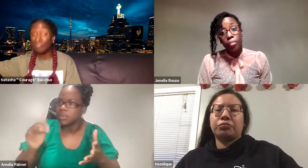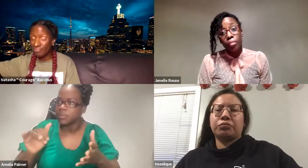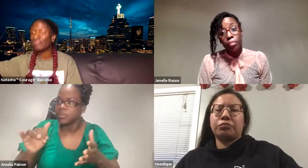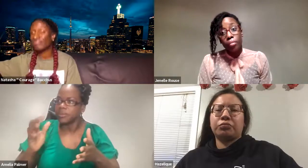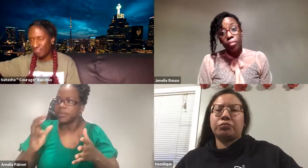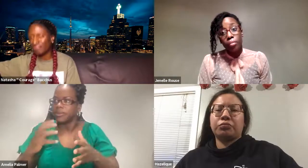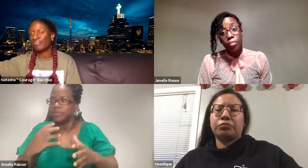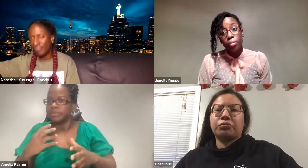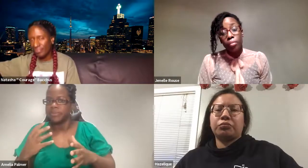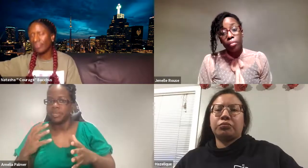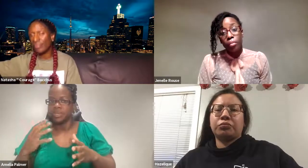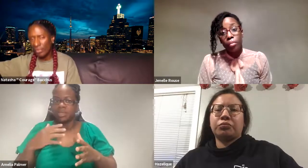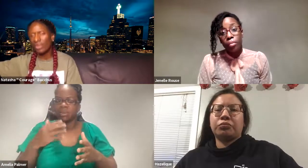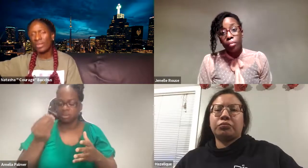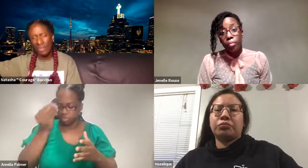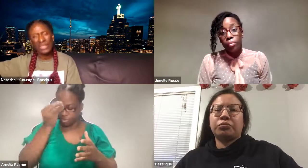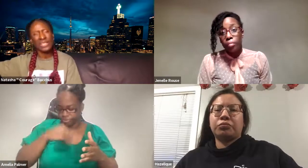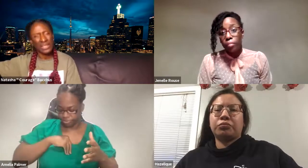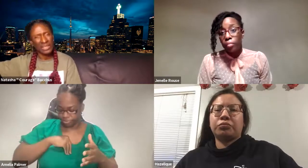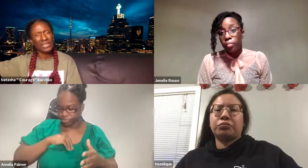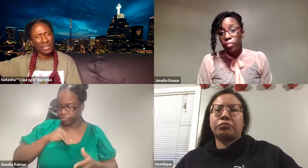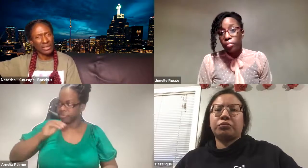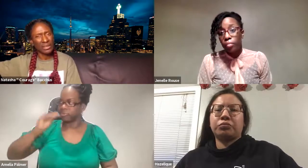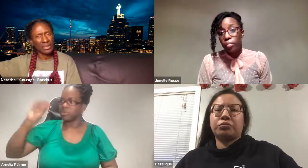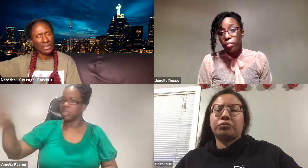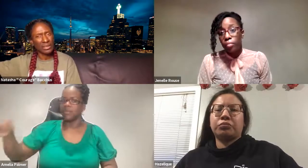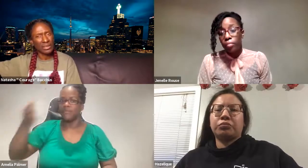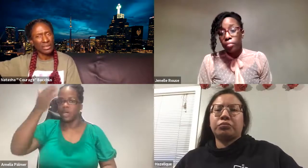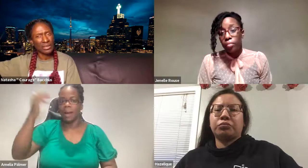that's impacted the development of children and adults who've had that forced upon them